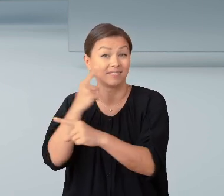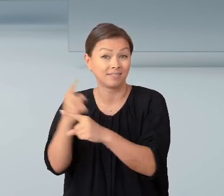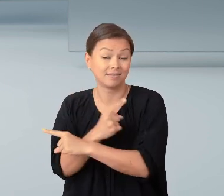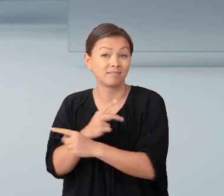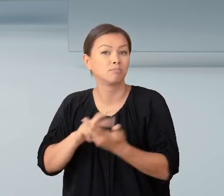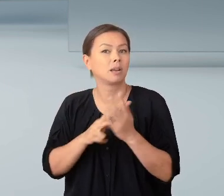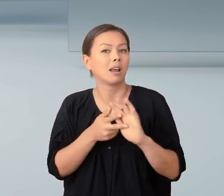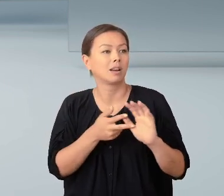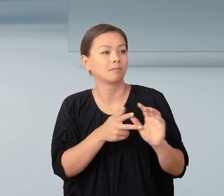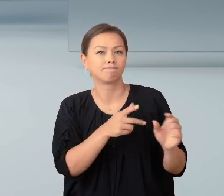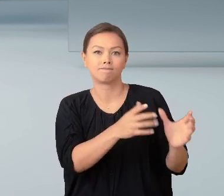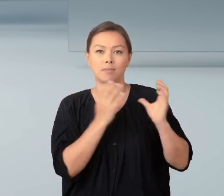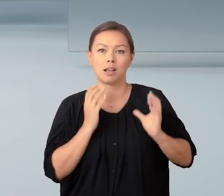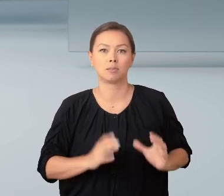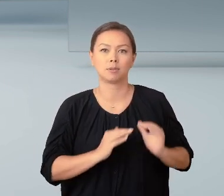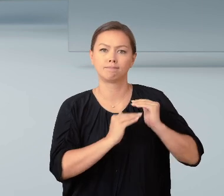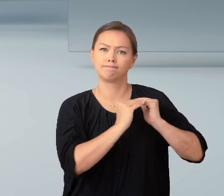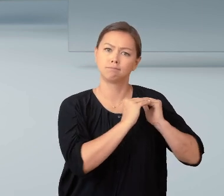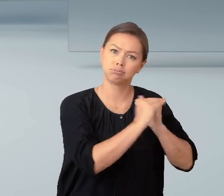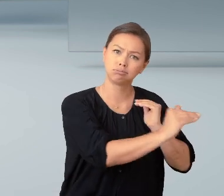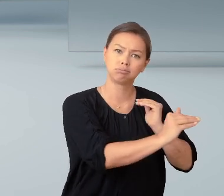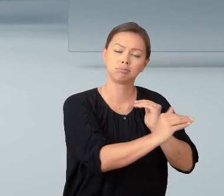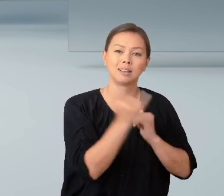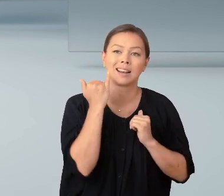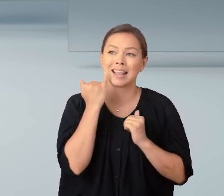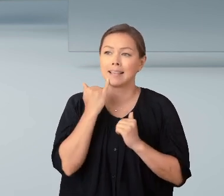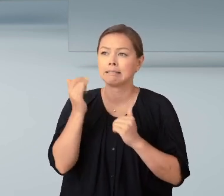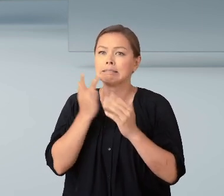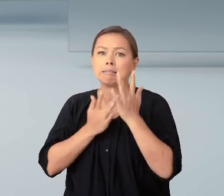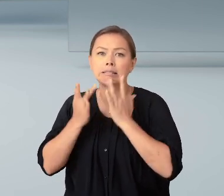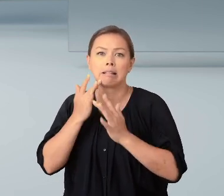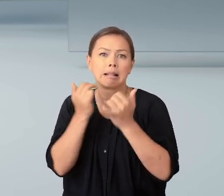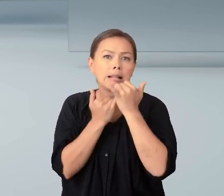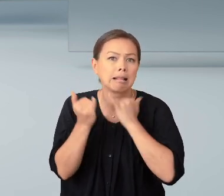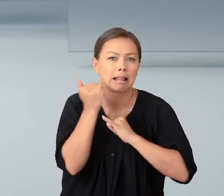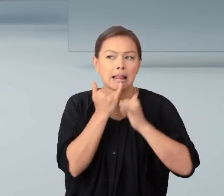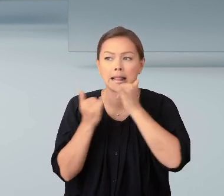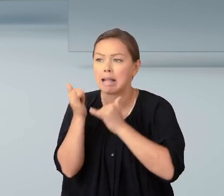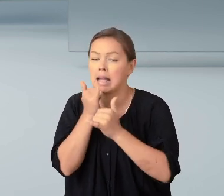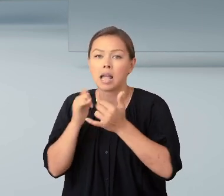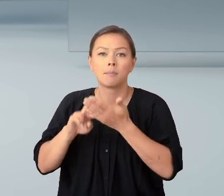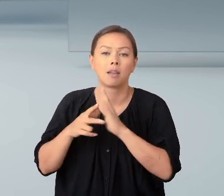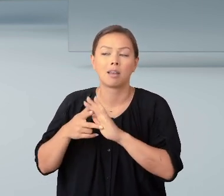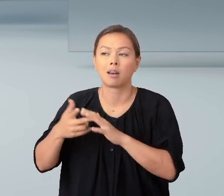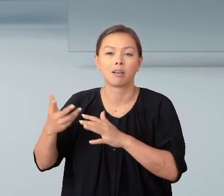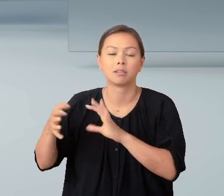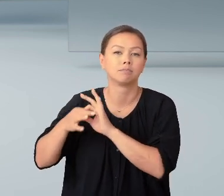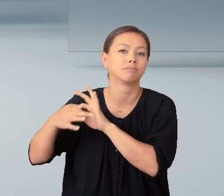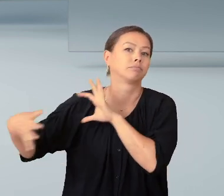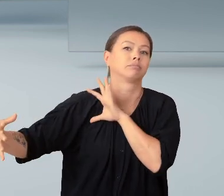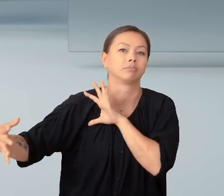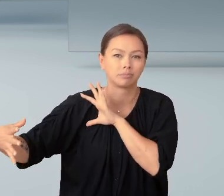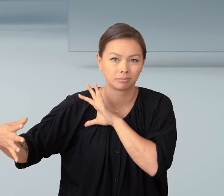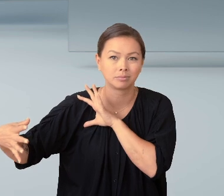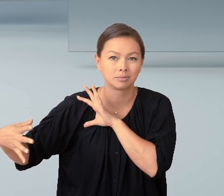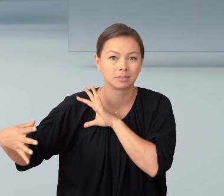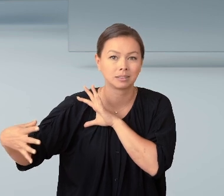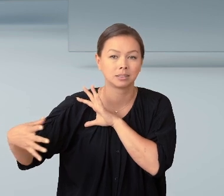and one that struggles to retain customers and remain profitable. Inventory management is a trade-off between customer service while